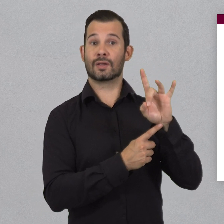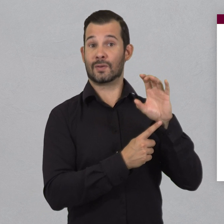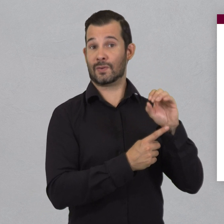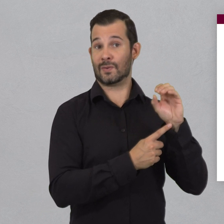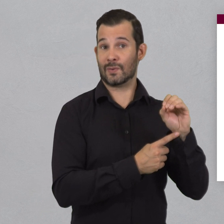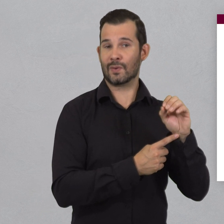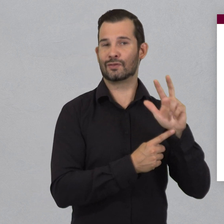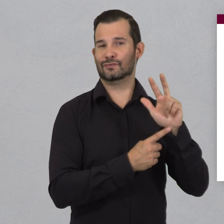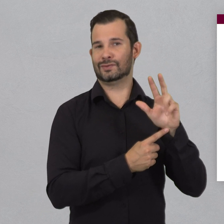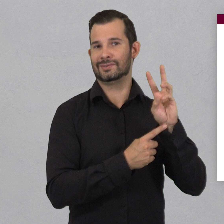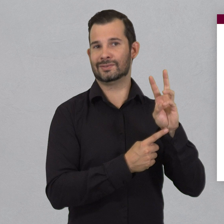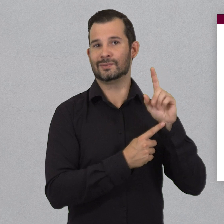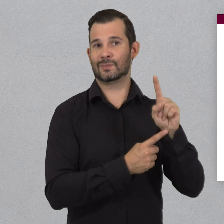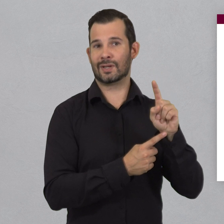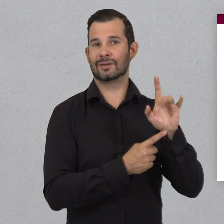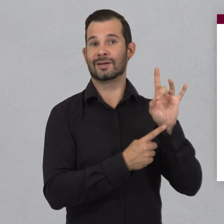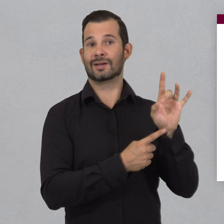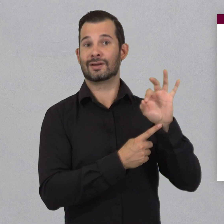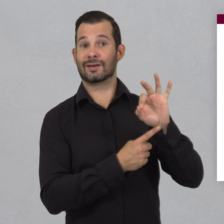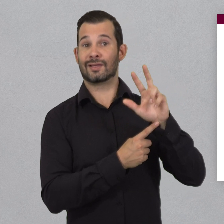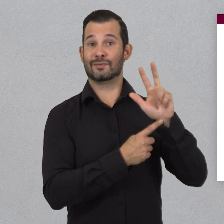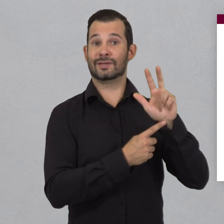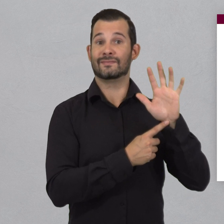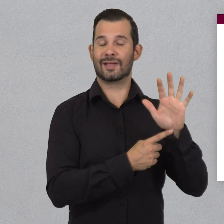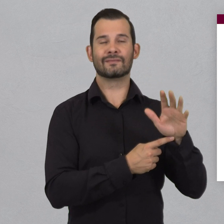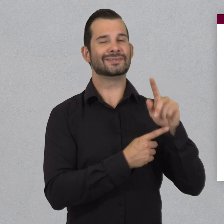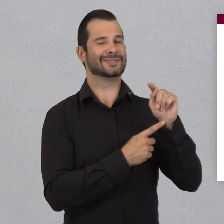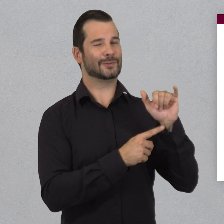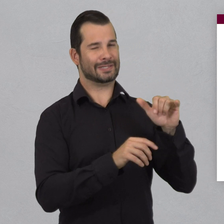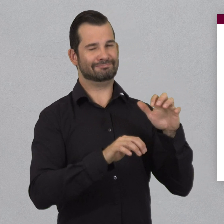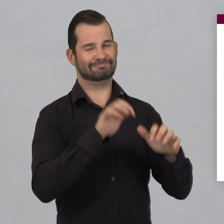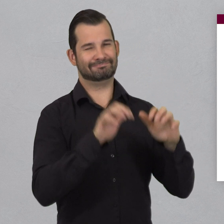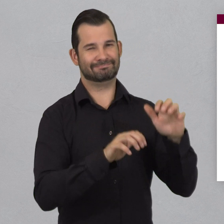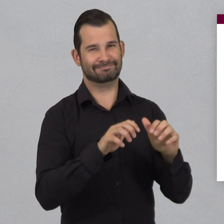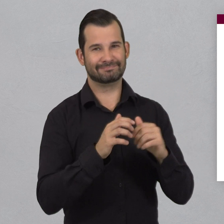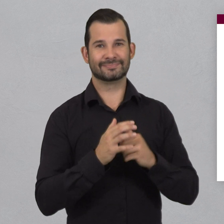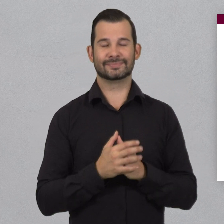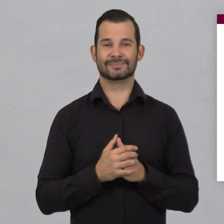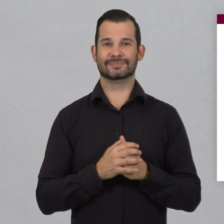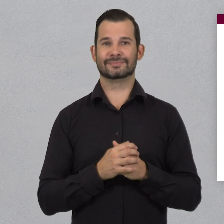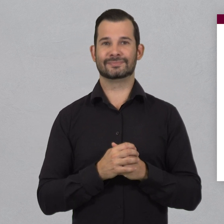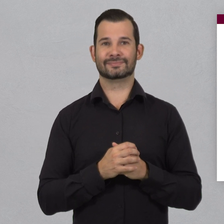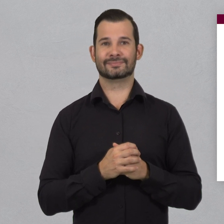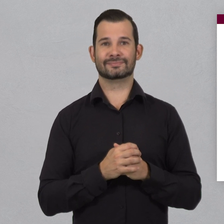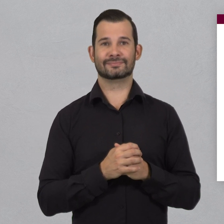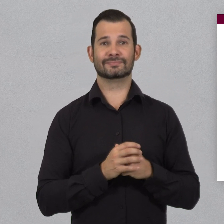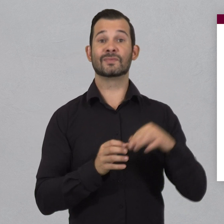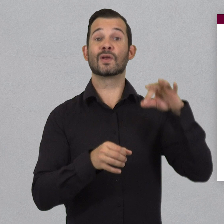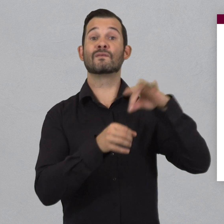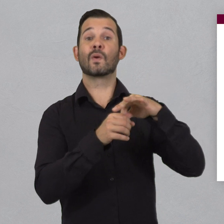or 1-800-361-8935 (TTY)